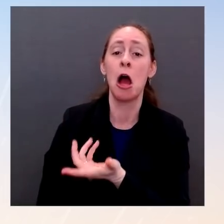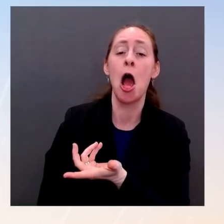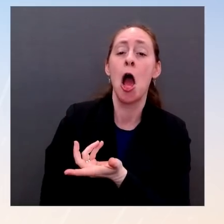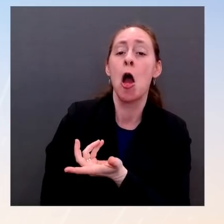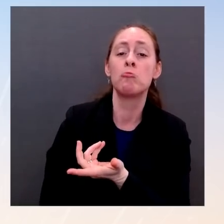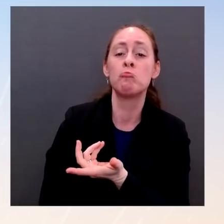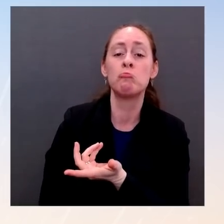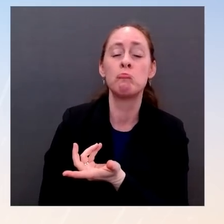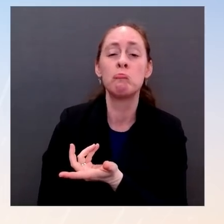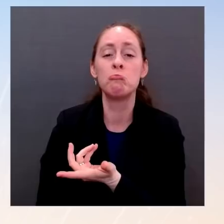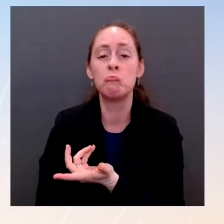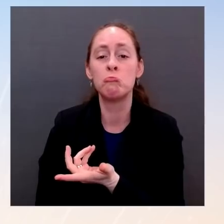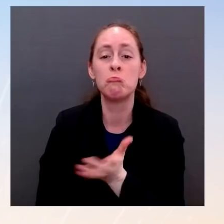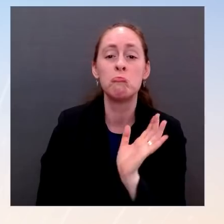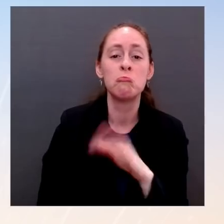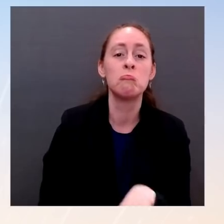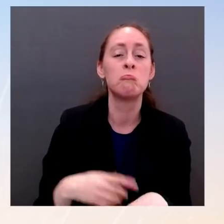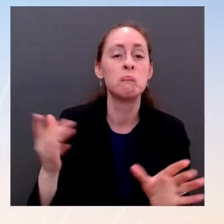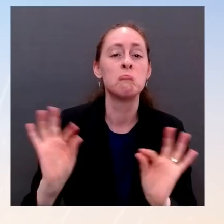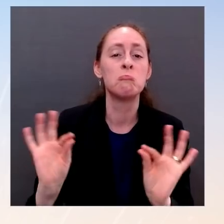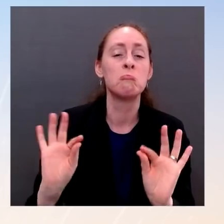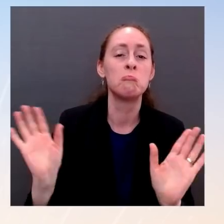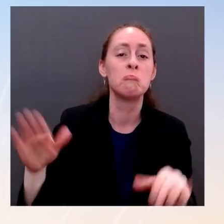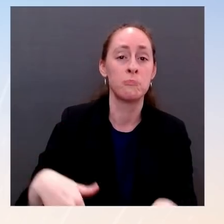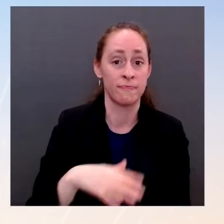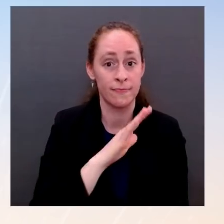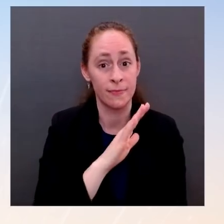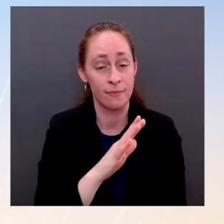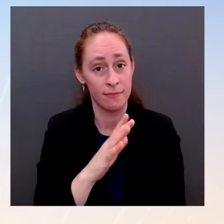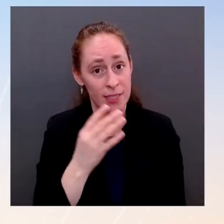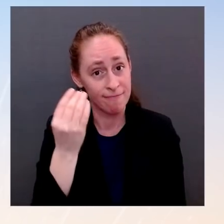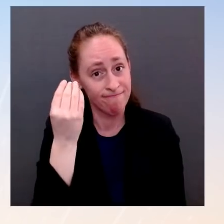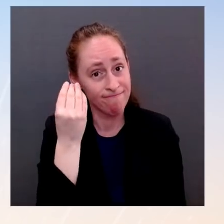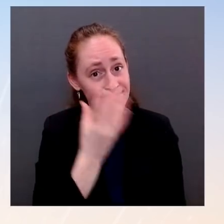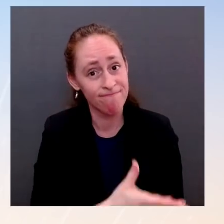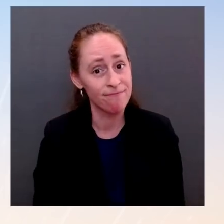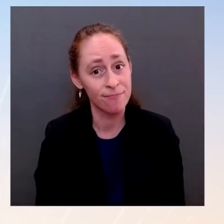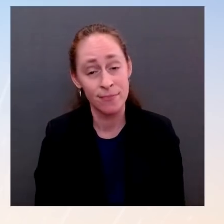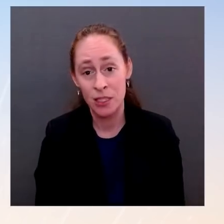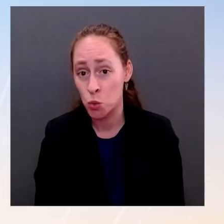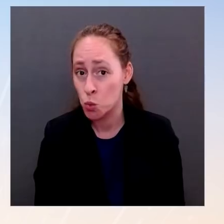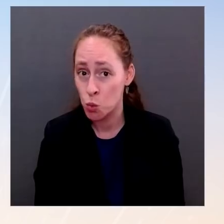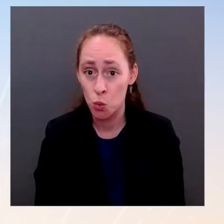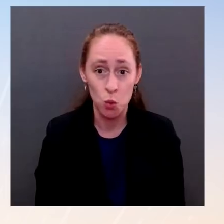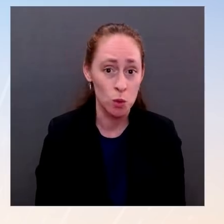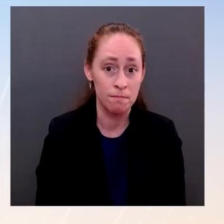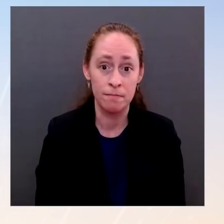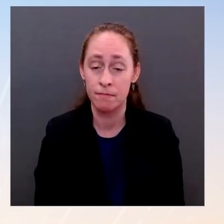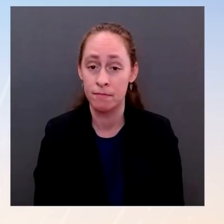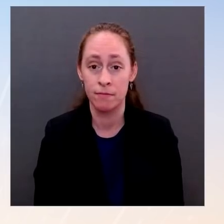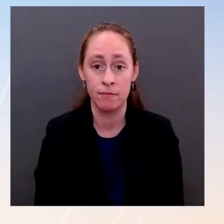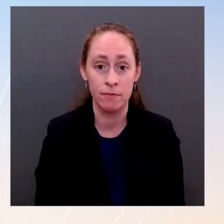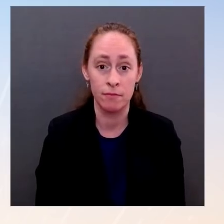from the global financial system. That means less foreign capital, higher borrowing costs, less investment, and lower growth.